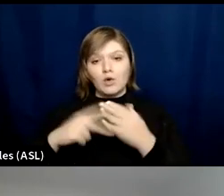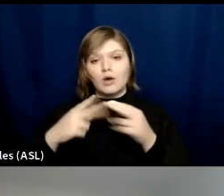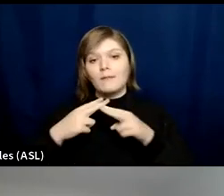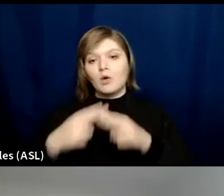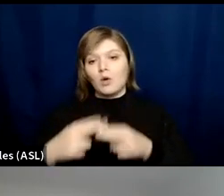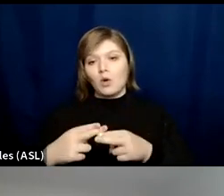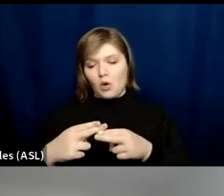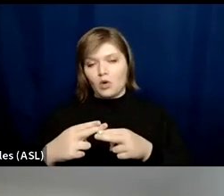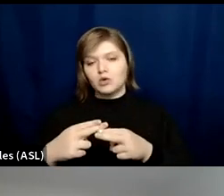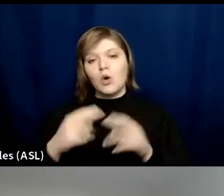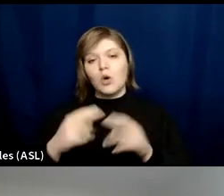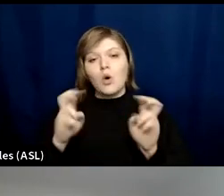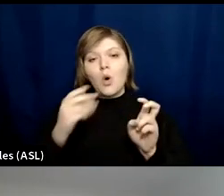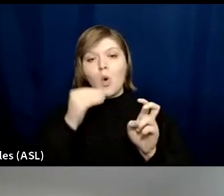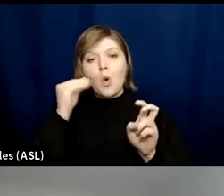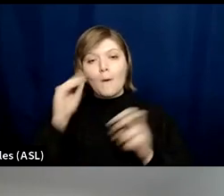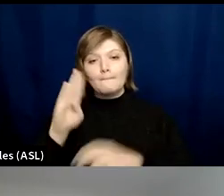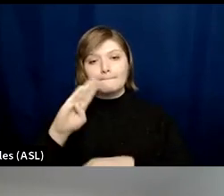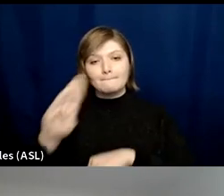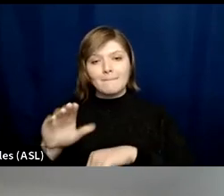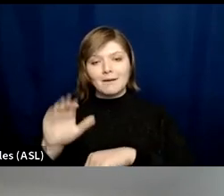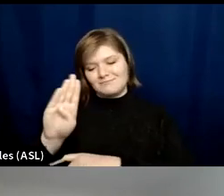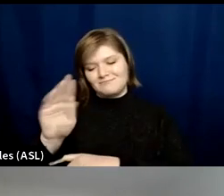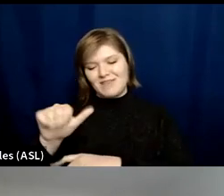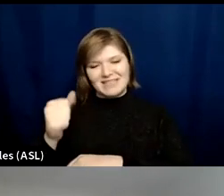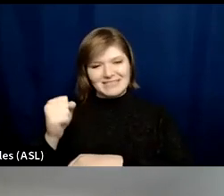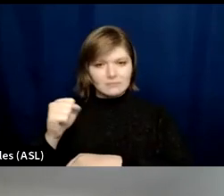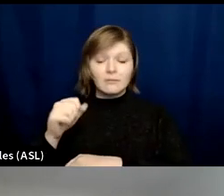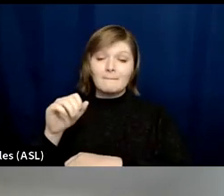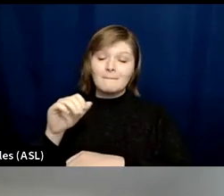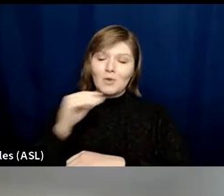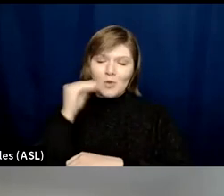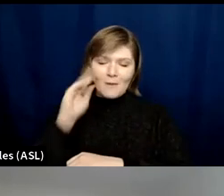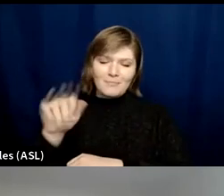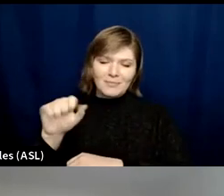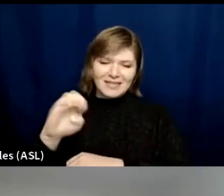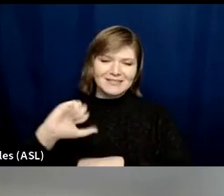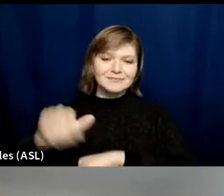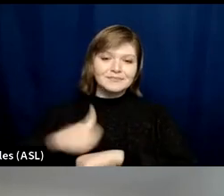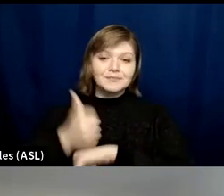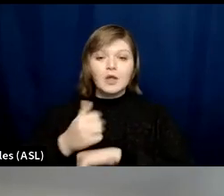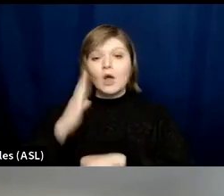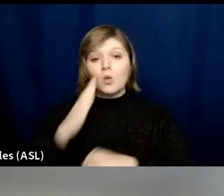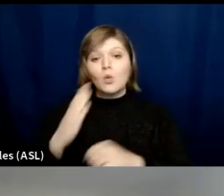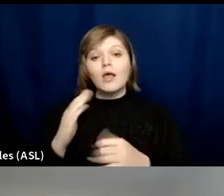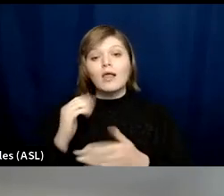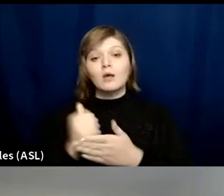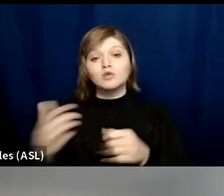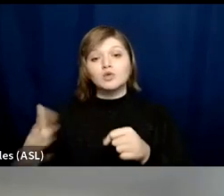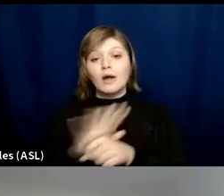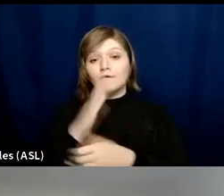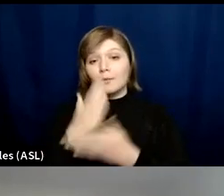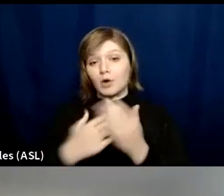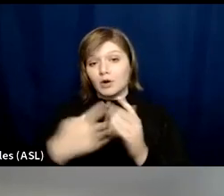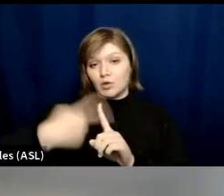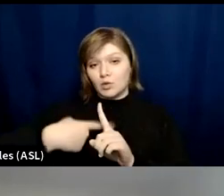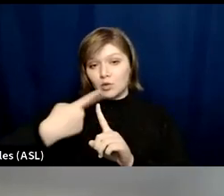conversation. What can you bring to the conversation as far as value goes to help build that relationship? Build that relationship when you don't need something.